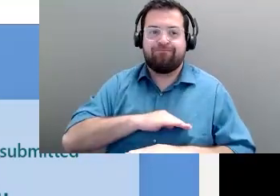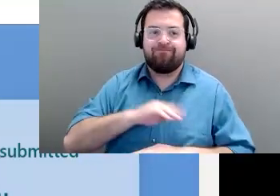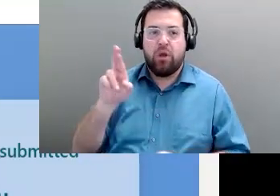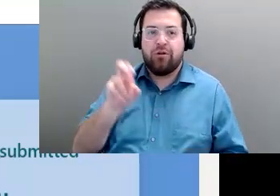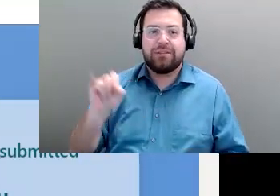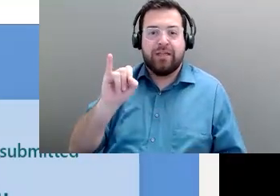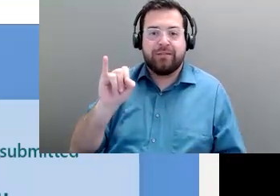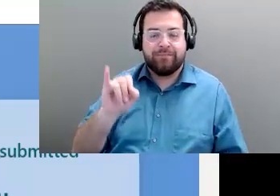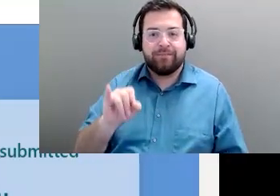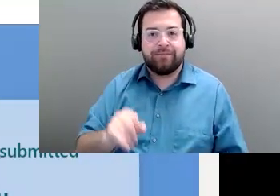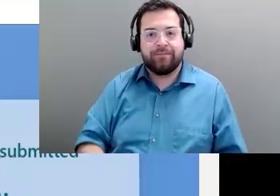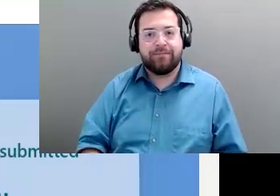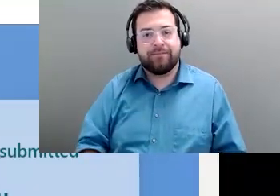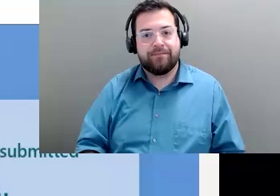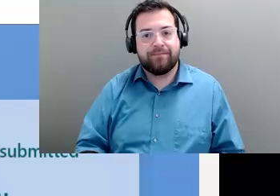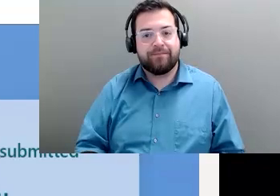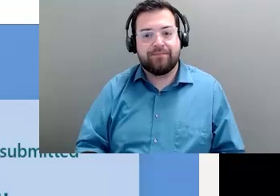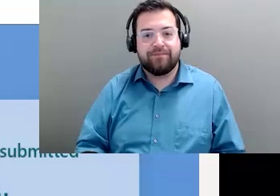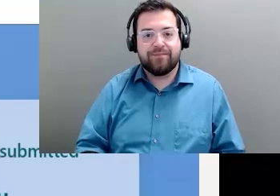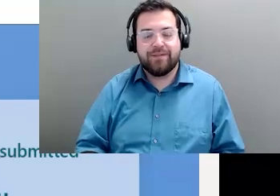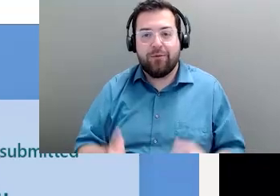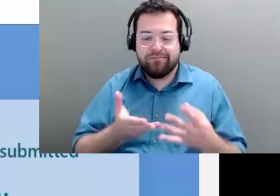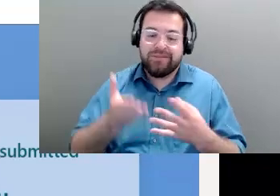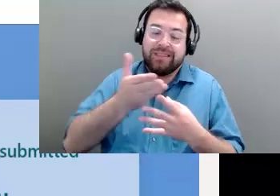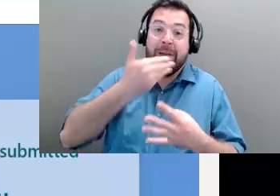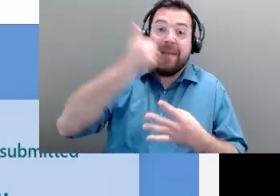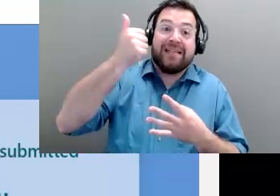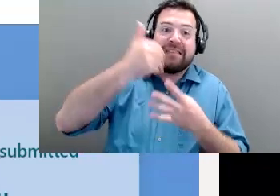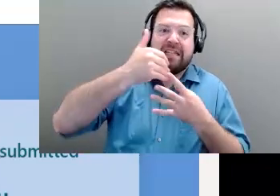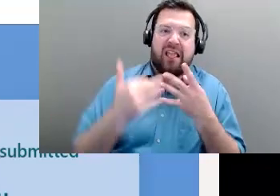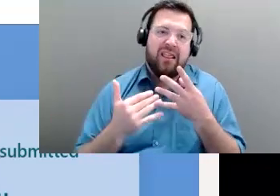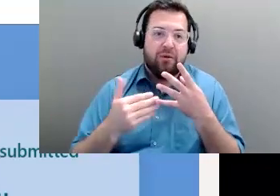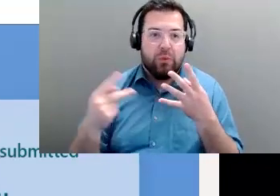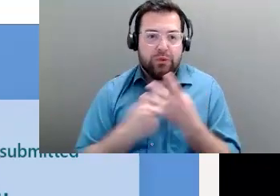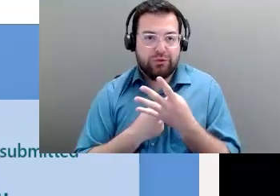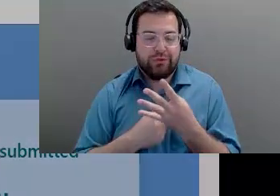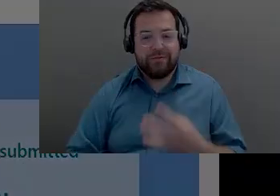or that, you know, in that order, best to worst.